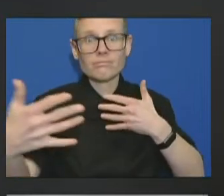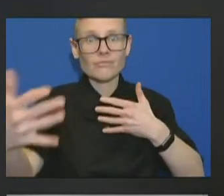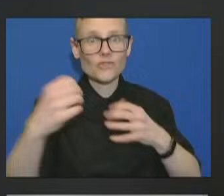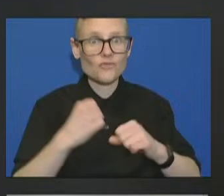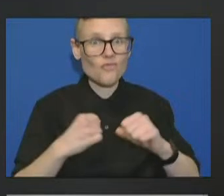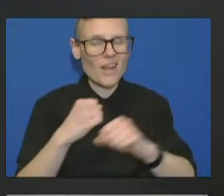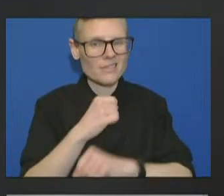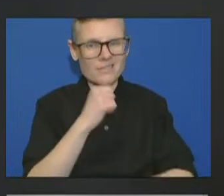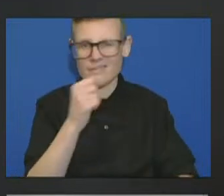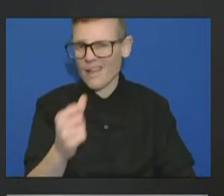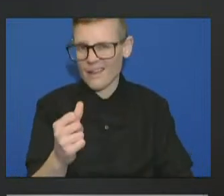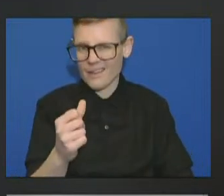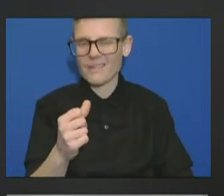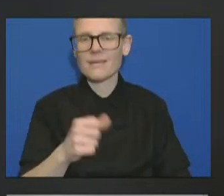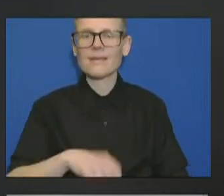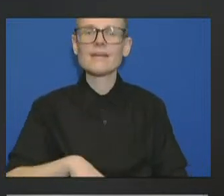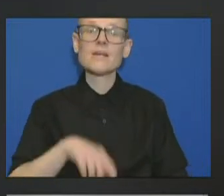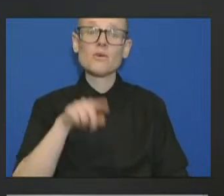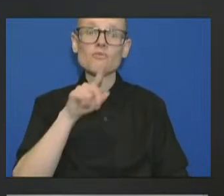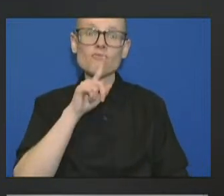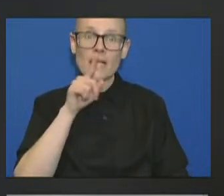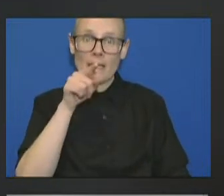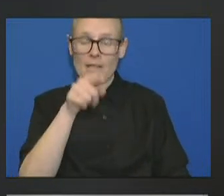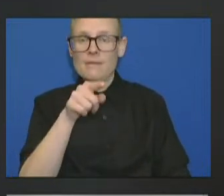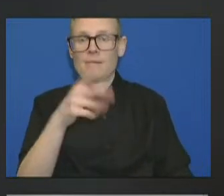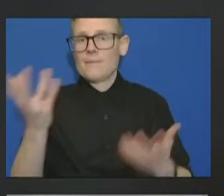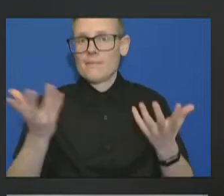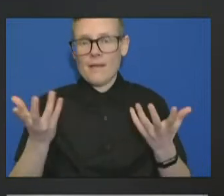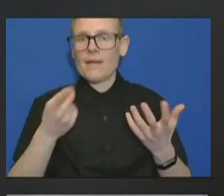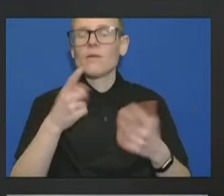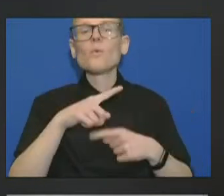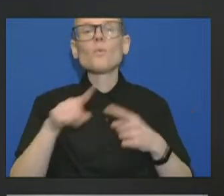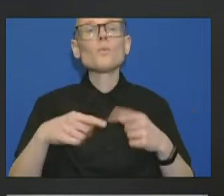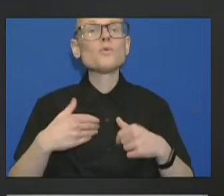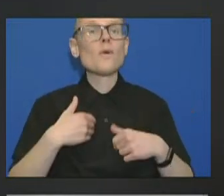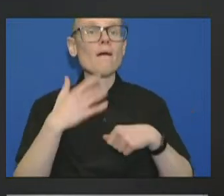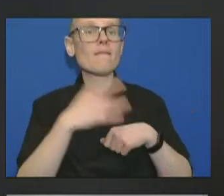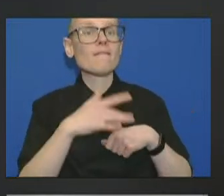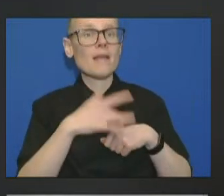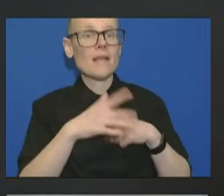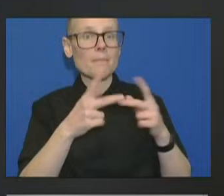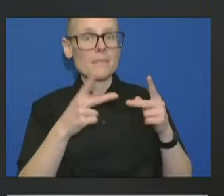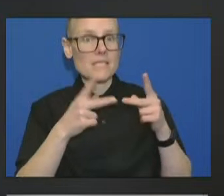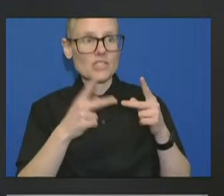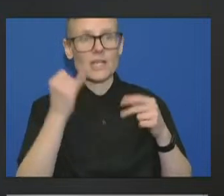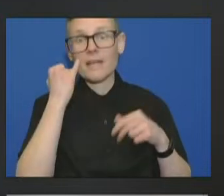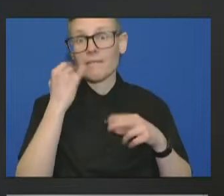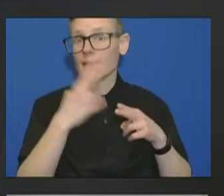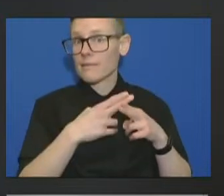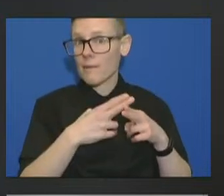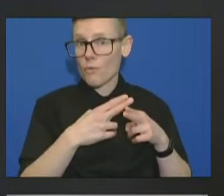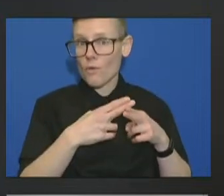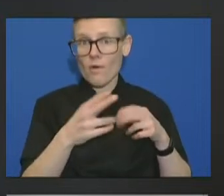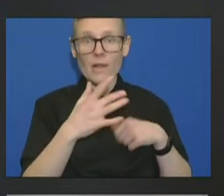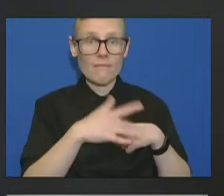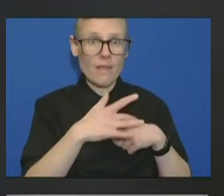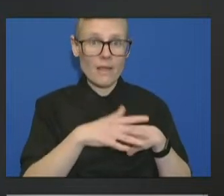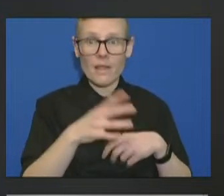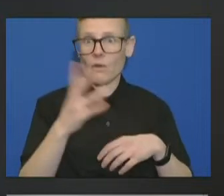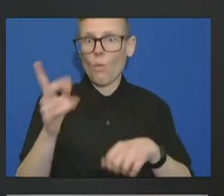years. It's a terrible long term accounting strategy essentially. And this is really what it is,